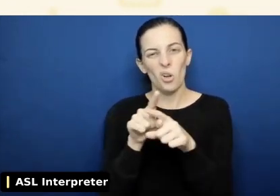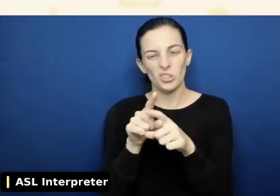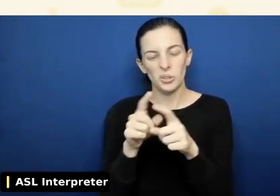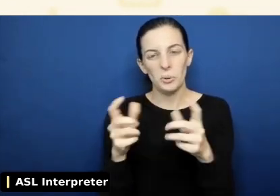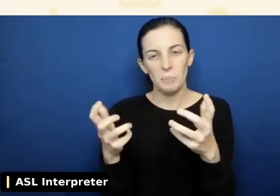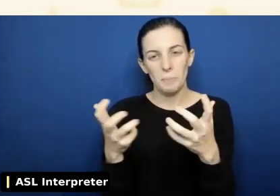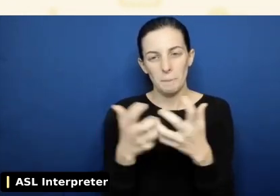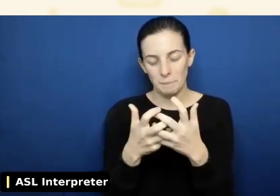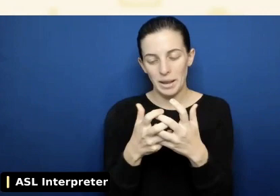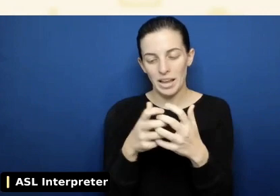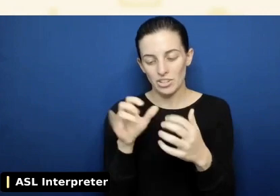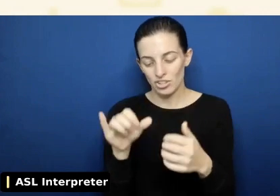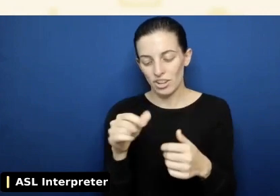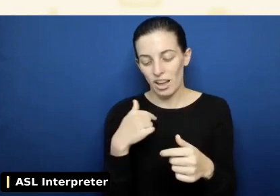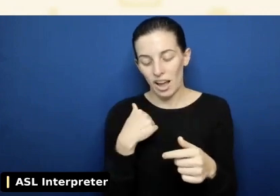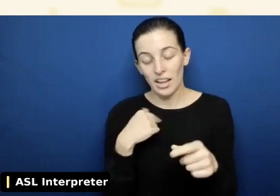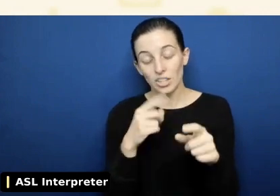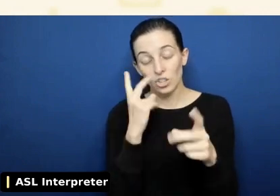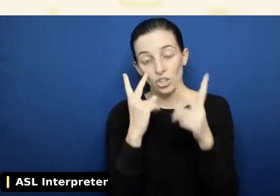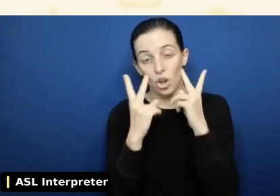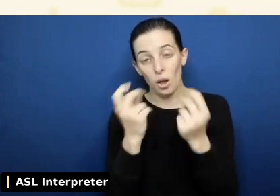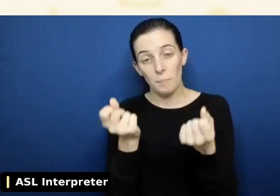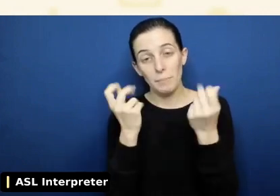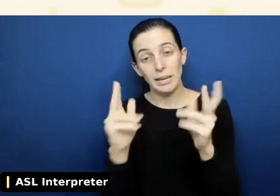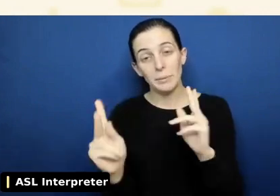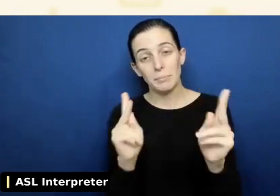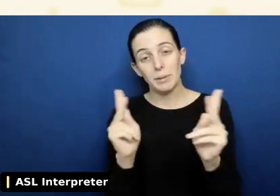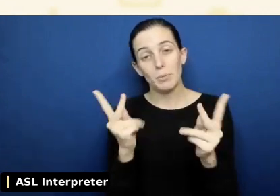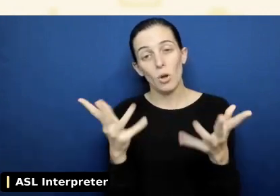I saw a lot of people mentioning that also Long COVID